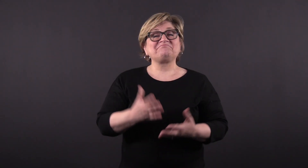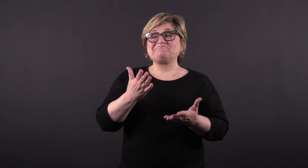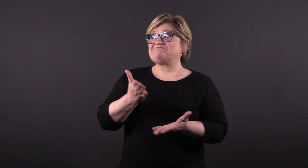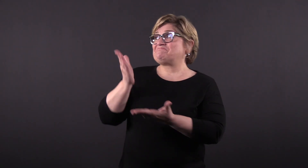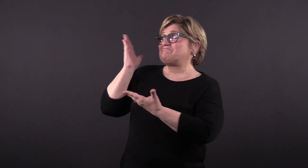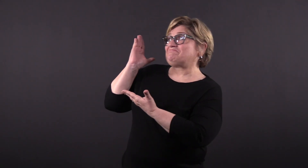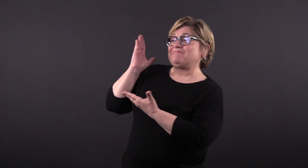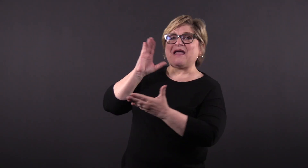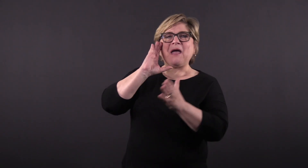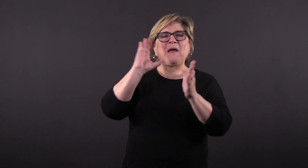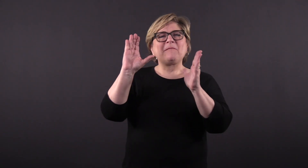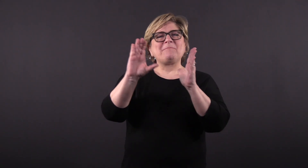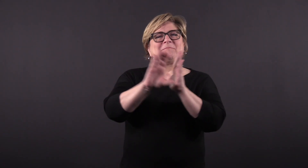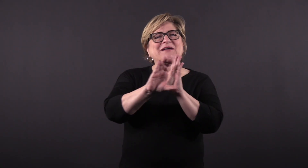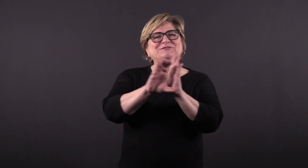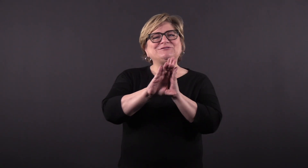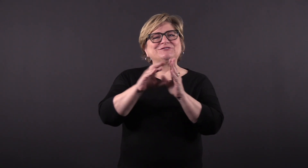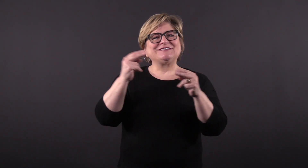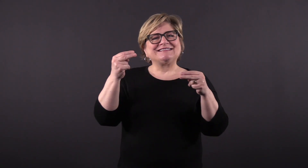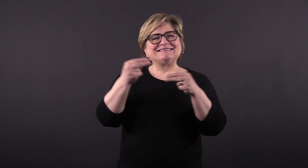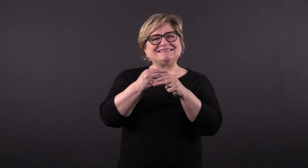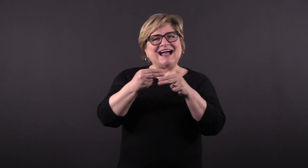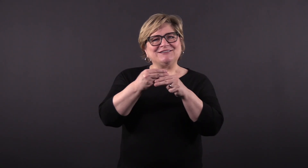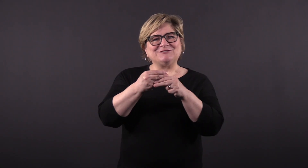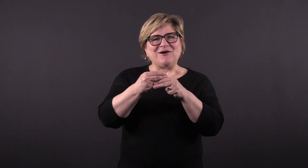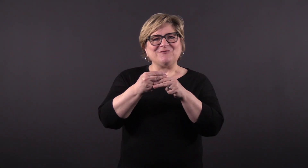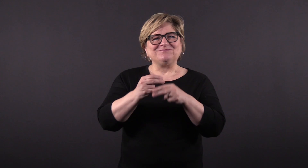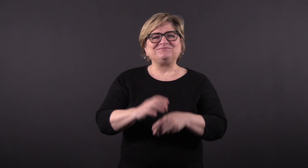Picture slideshow.